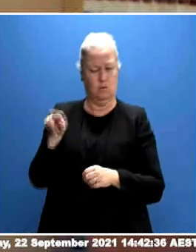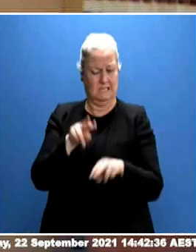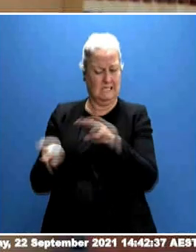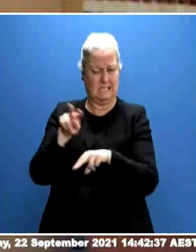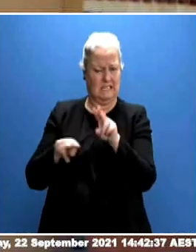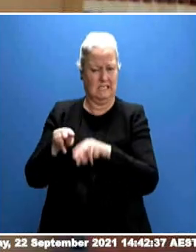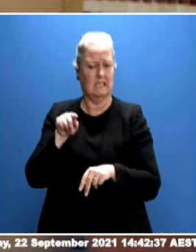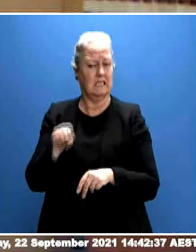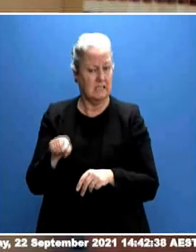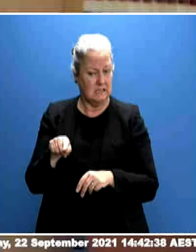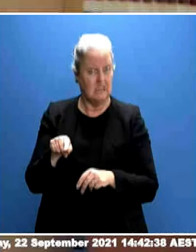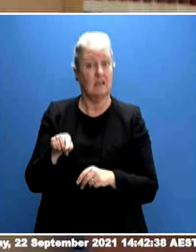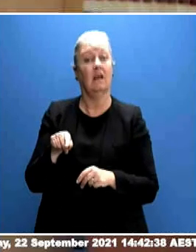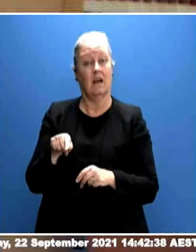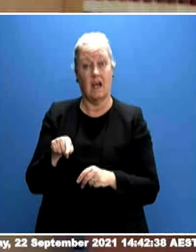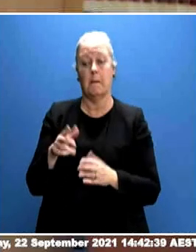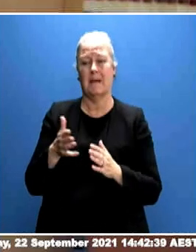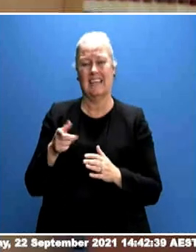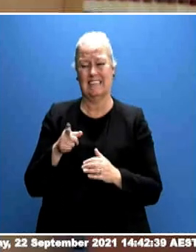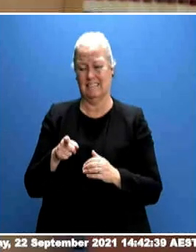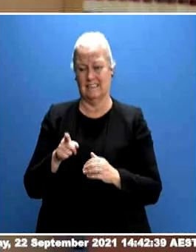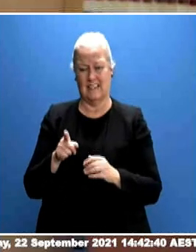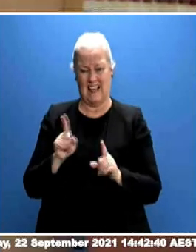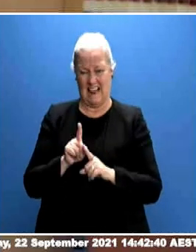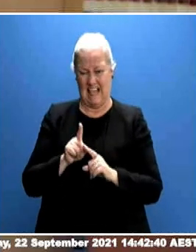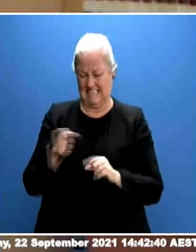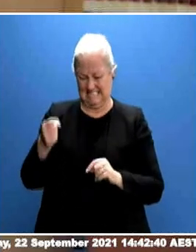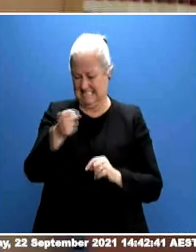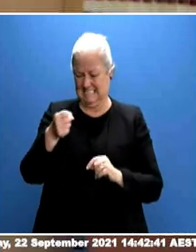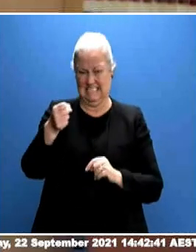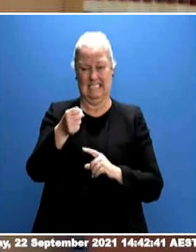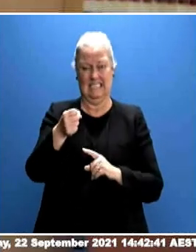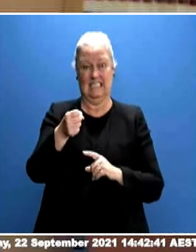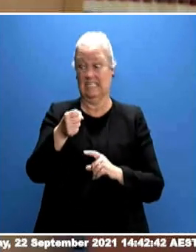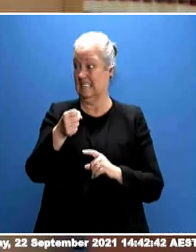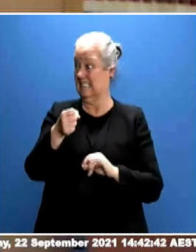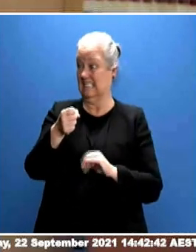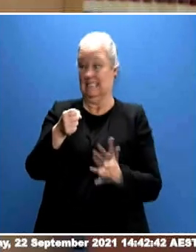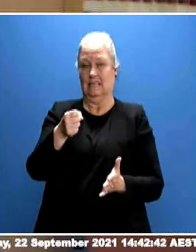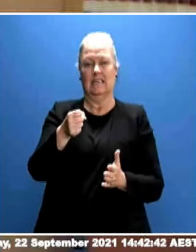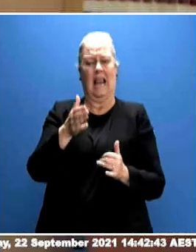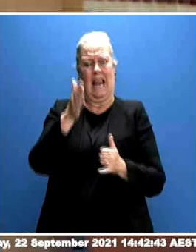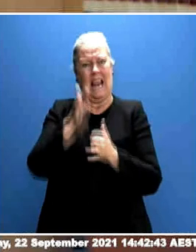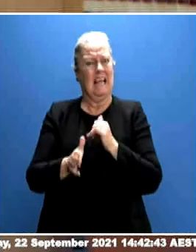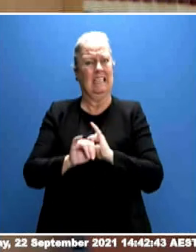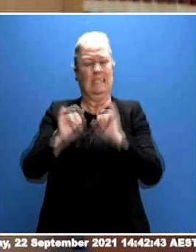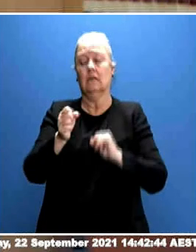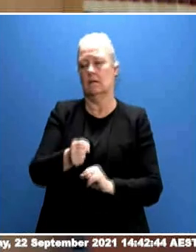it's a measure of last resort, so don't you think that the default position should be that the Department says, "This is a child in our care,